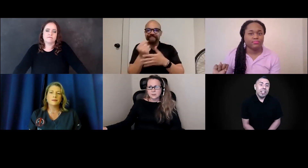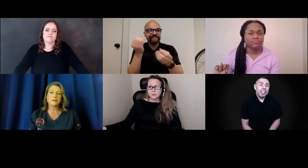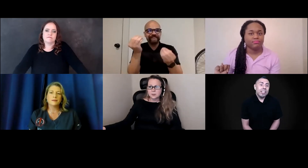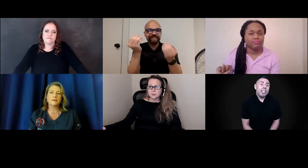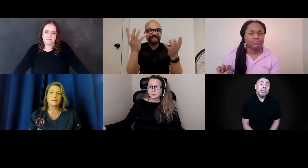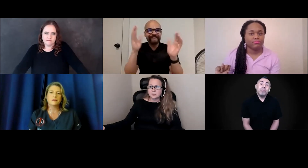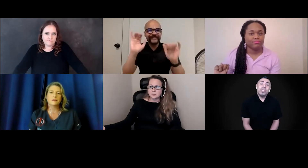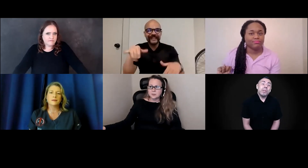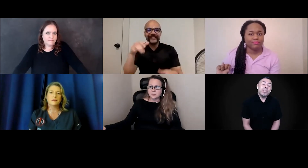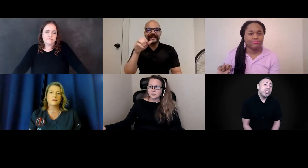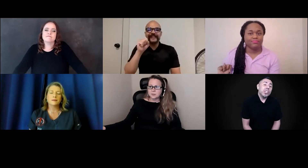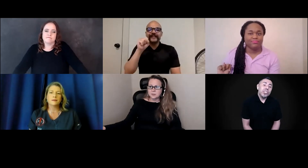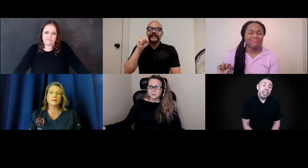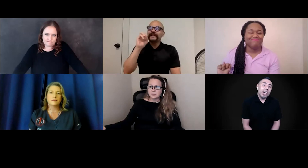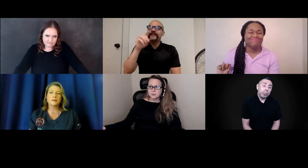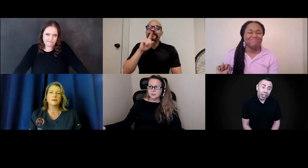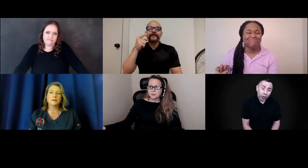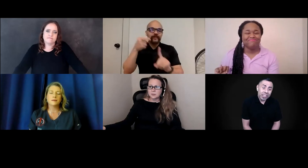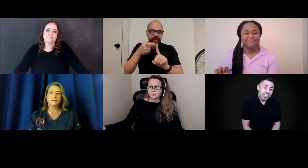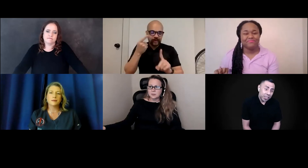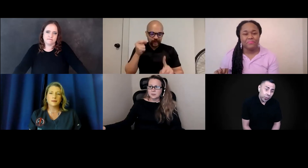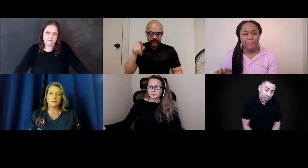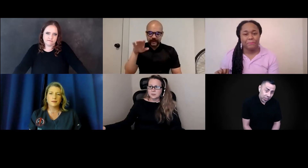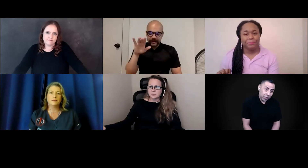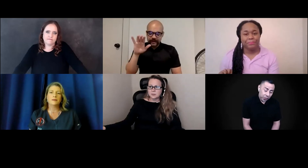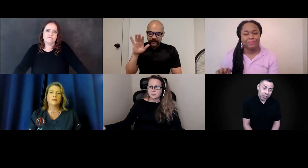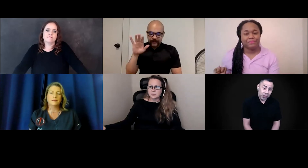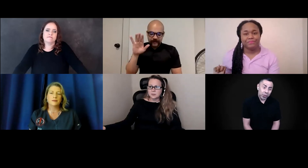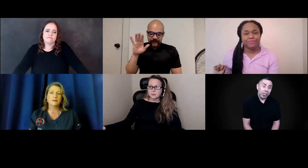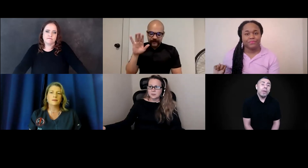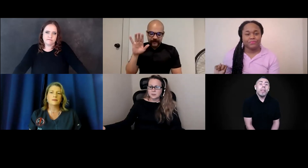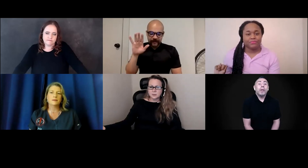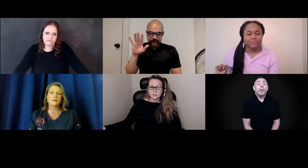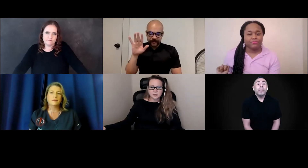They sometimes just don't know how to prioritize the situation, which is the truth.